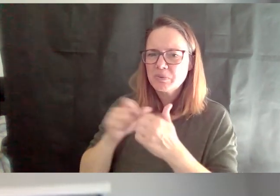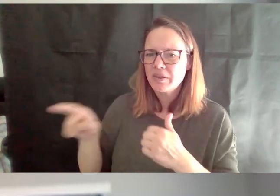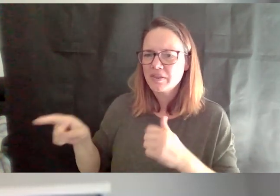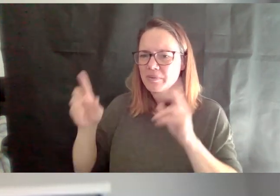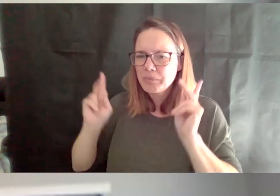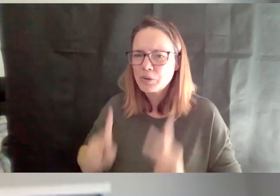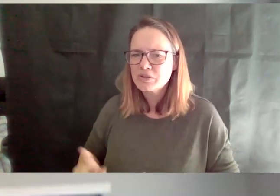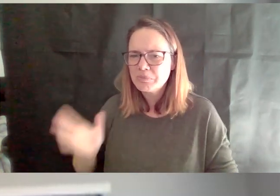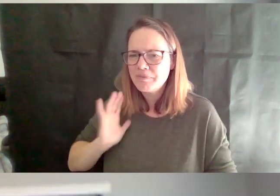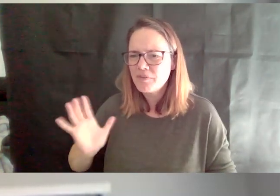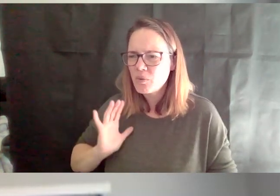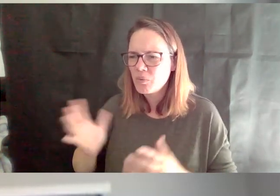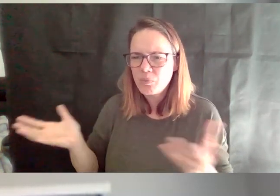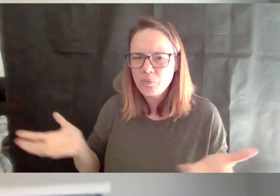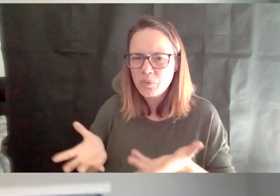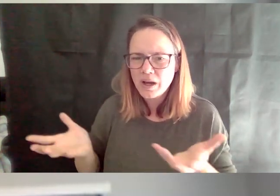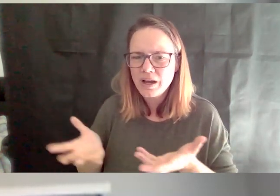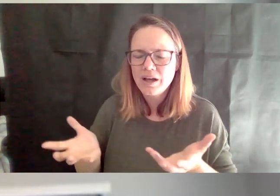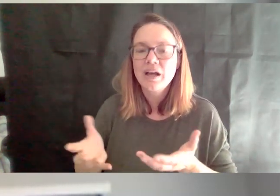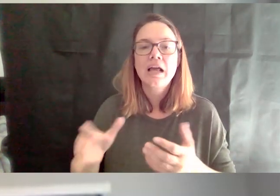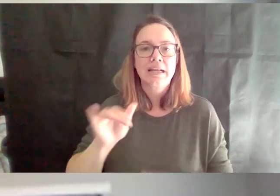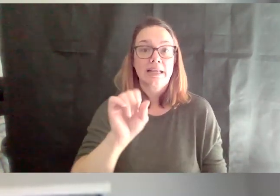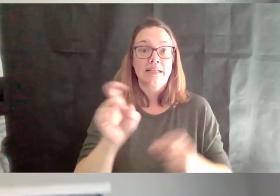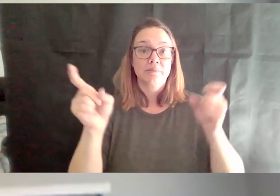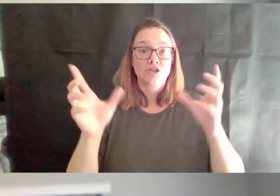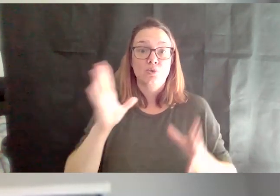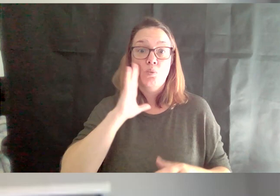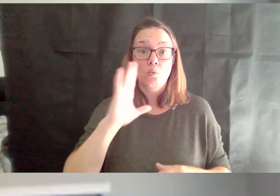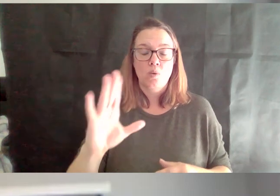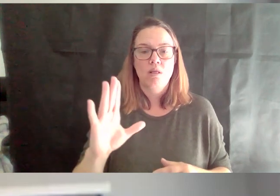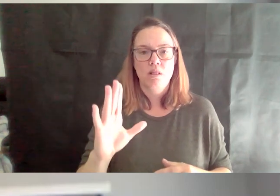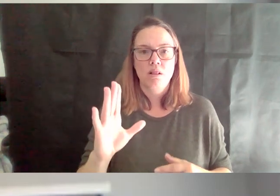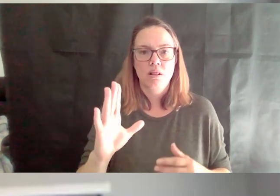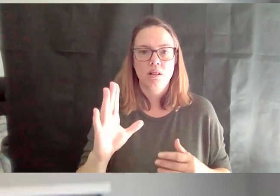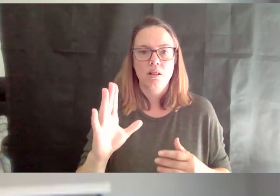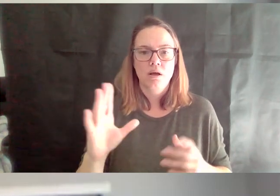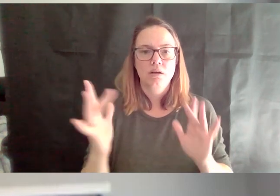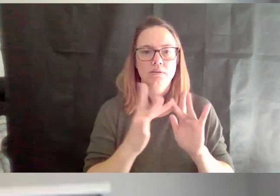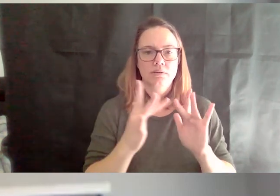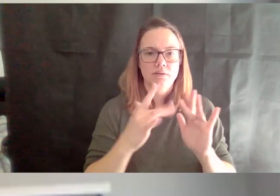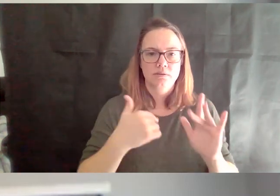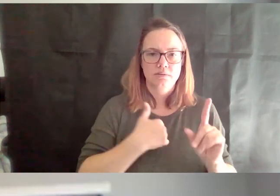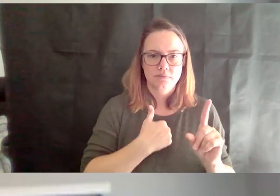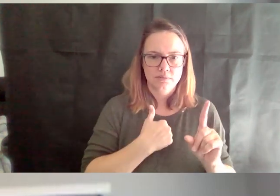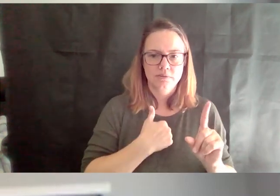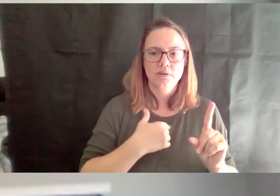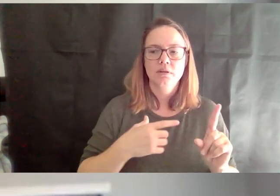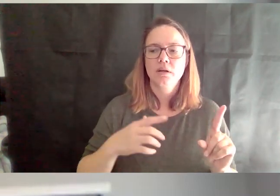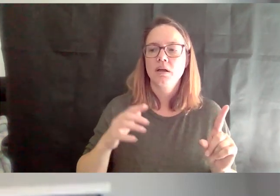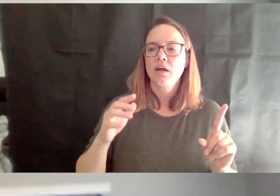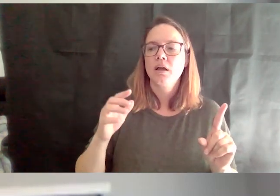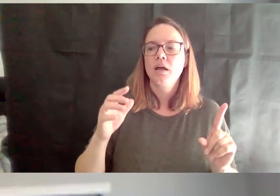I've had case managers email me and say, hey, has so-and-so used their debit card? I can't find them.